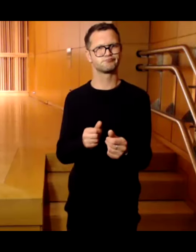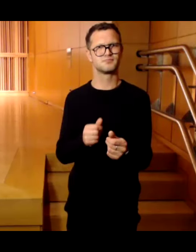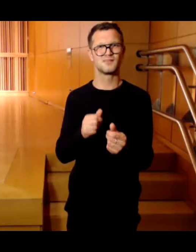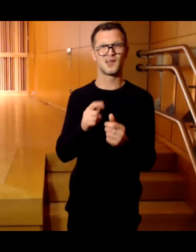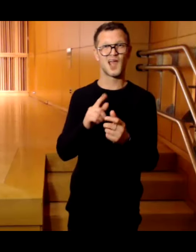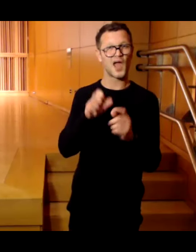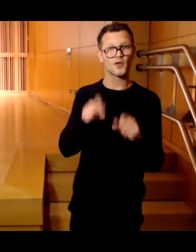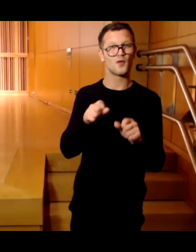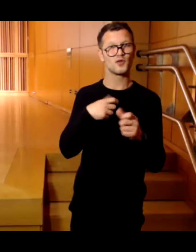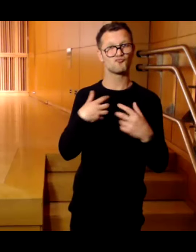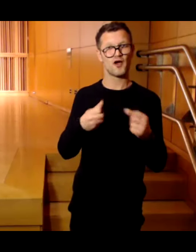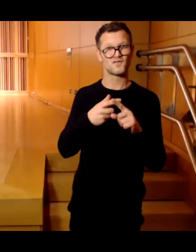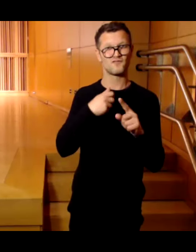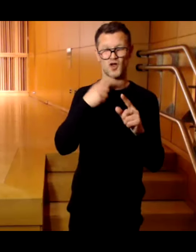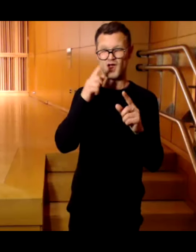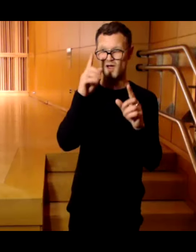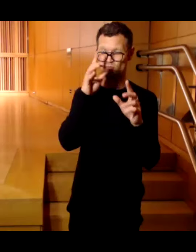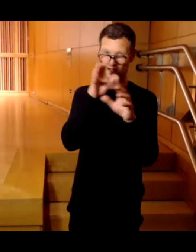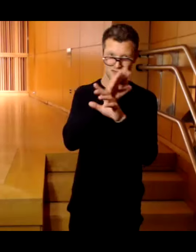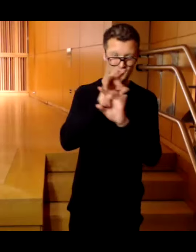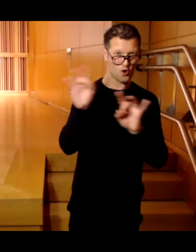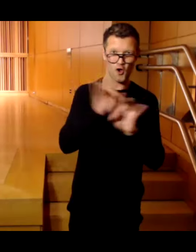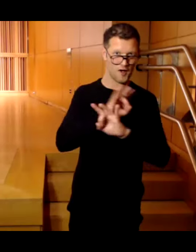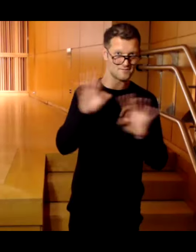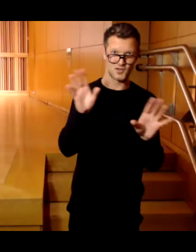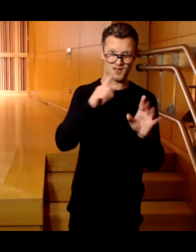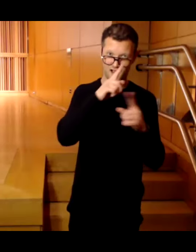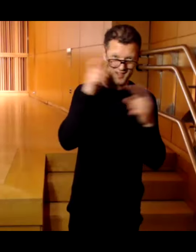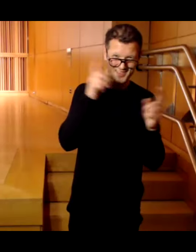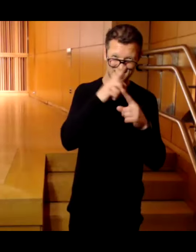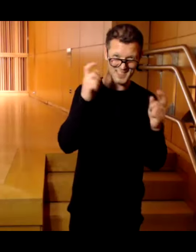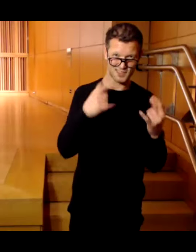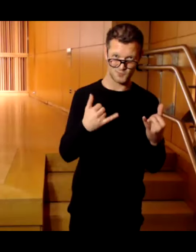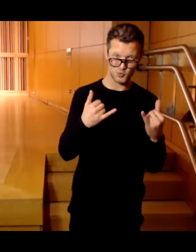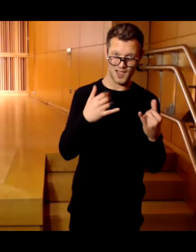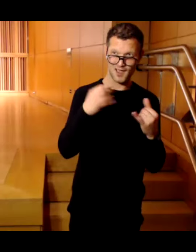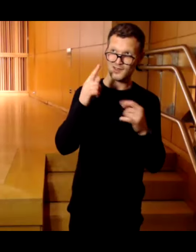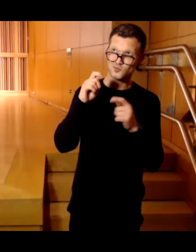In order to reproduce our societies. and their publics, and ways that allow us to value.